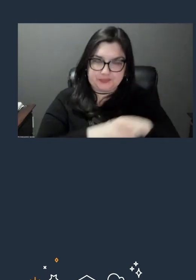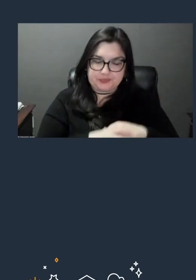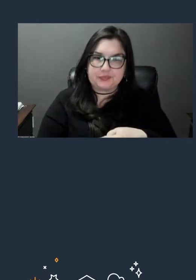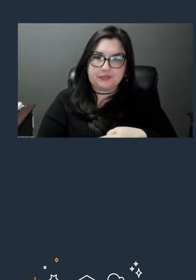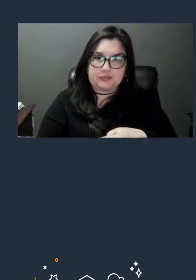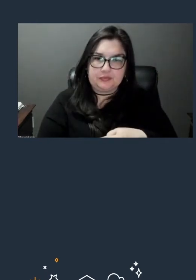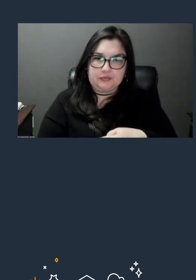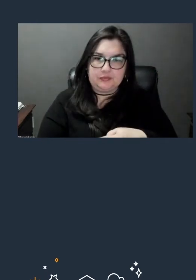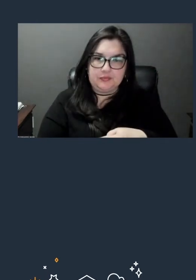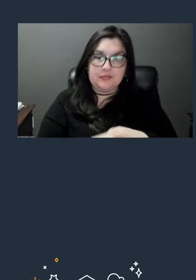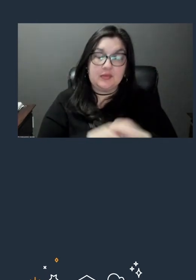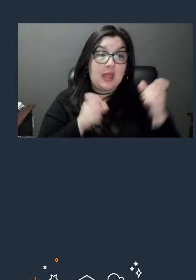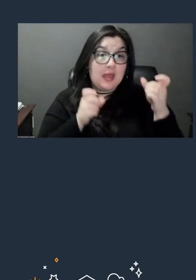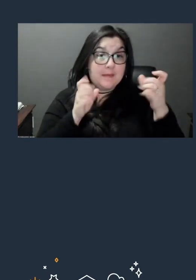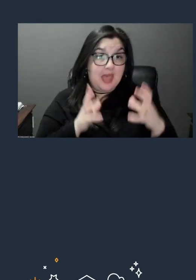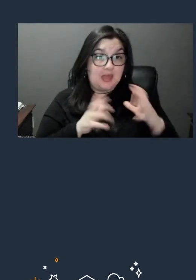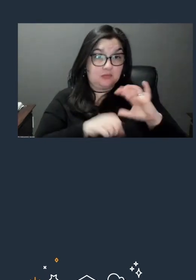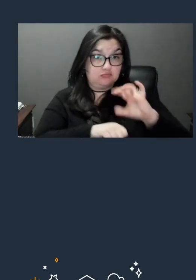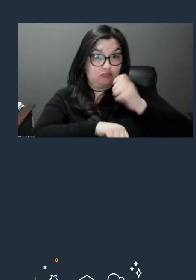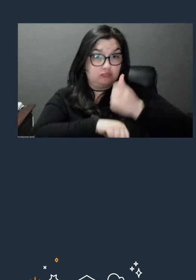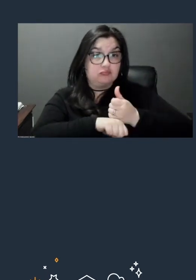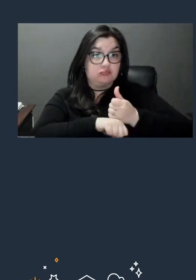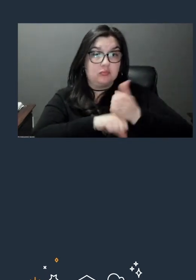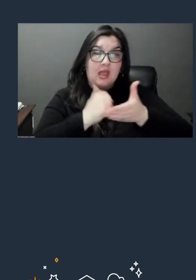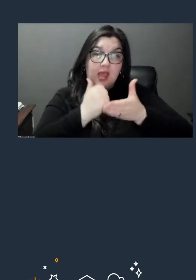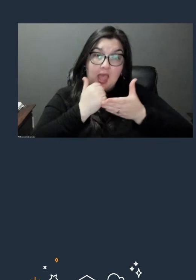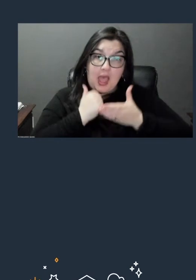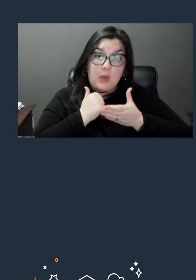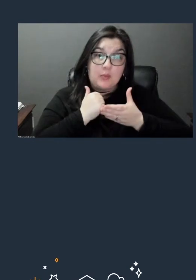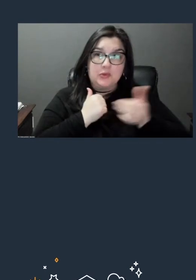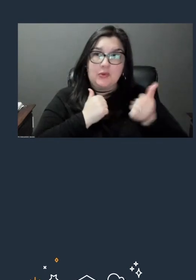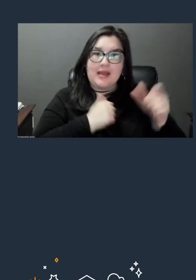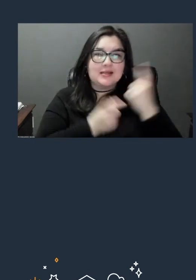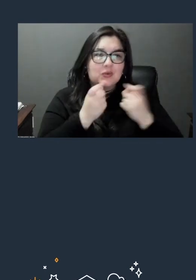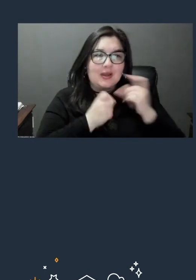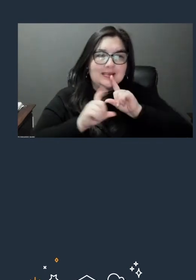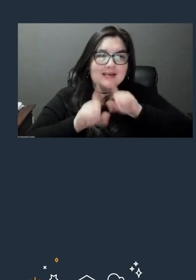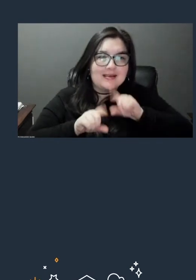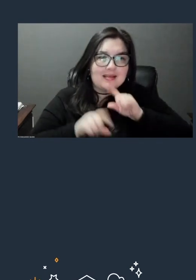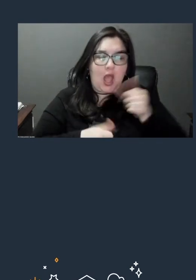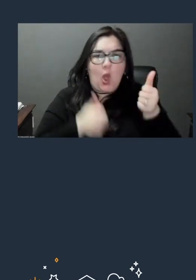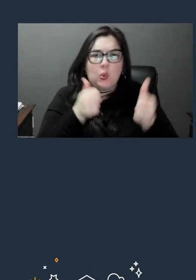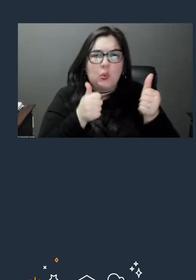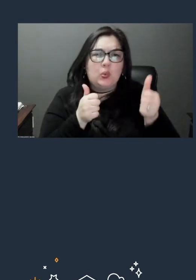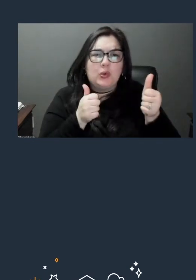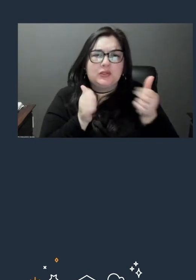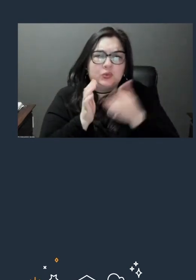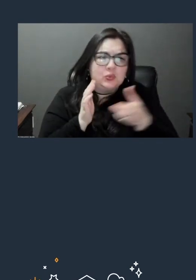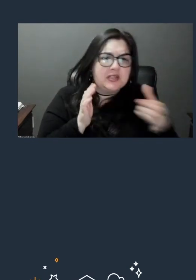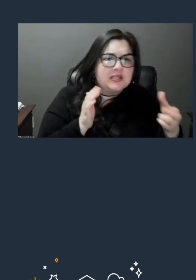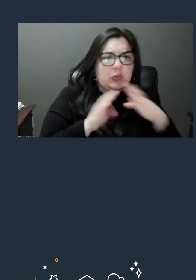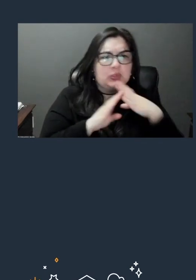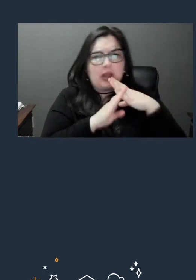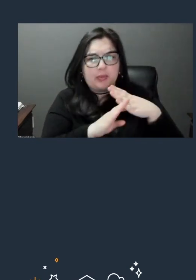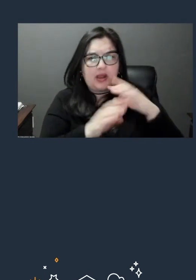that essentially how help you answer questions like, "Which resources am I protecting?" "Are all the correct resources backed up